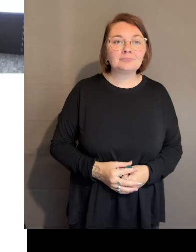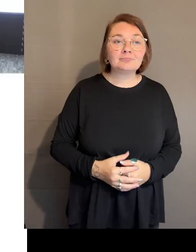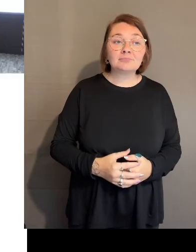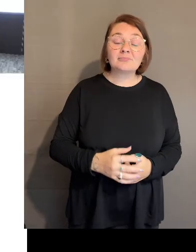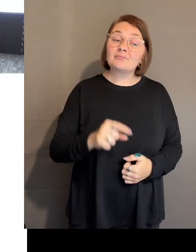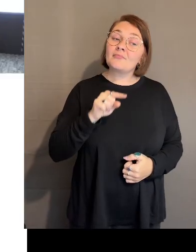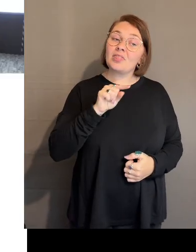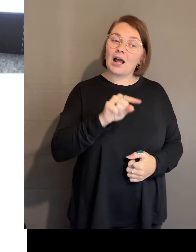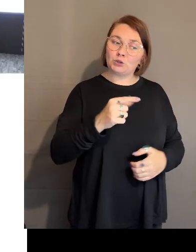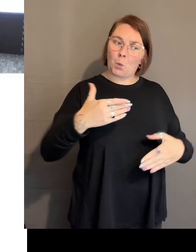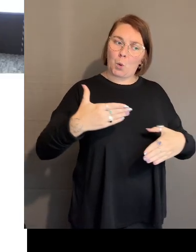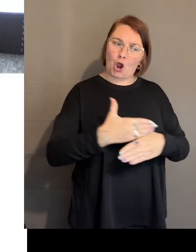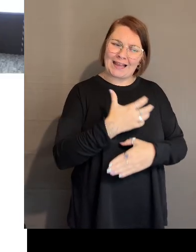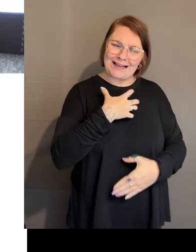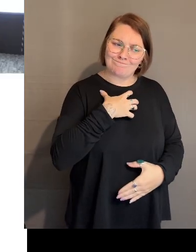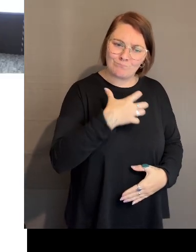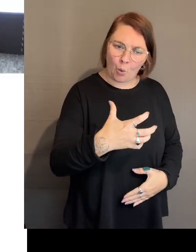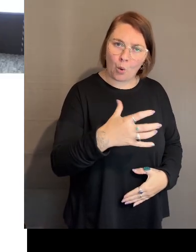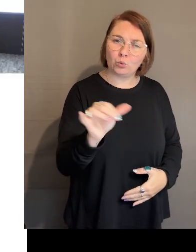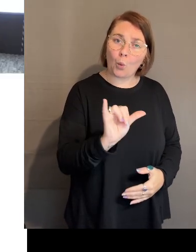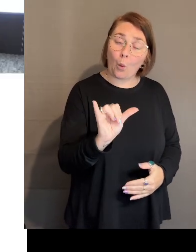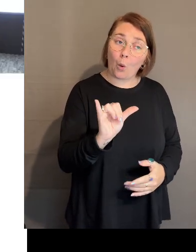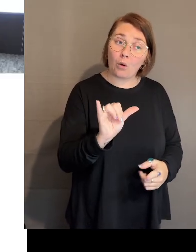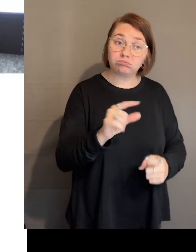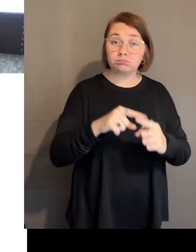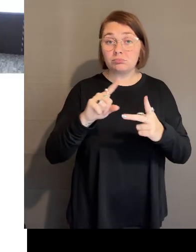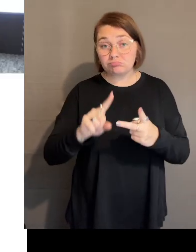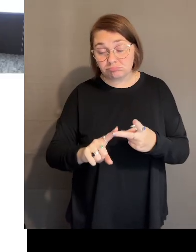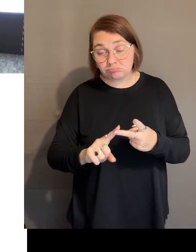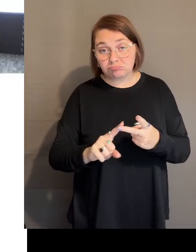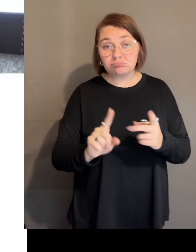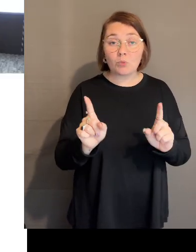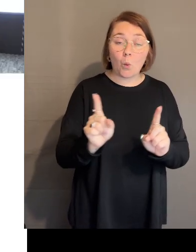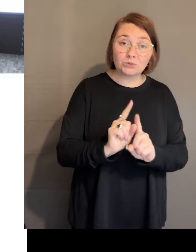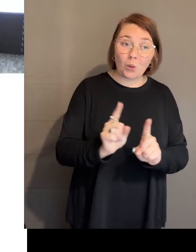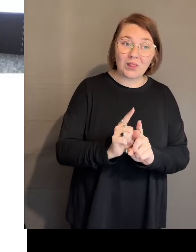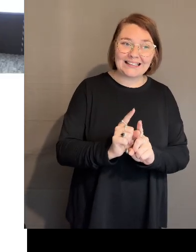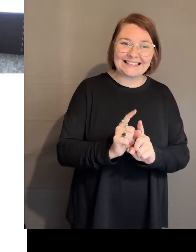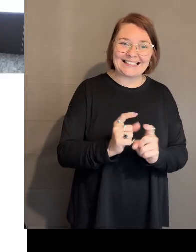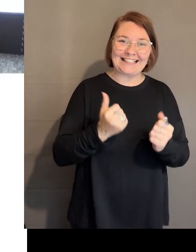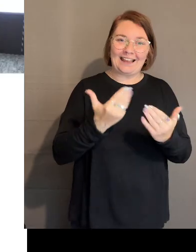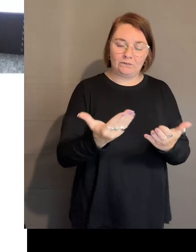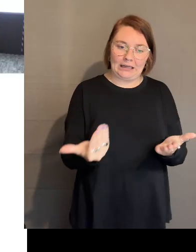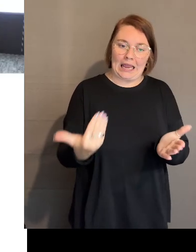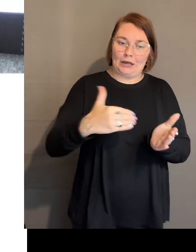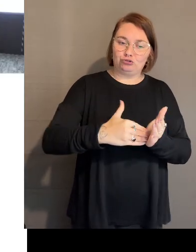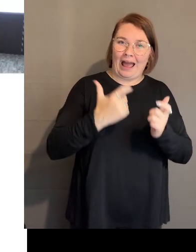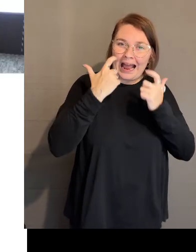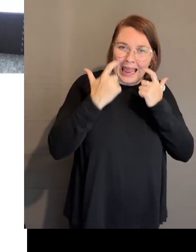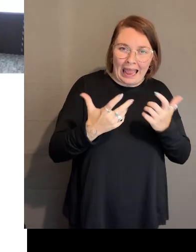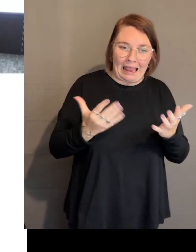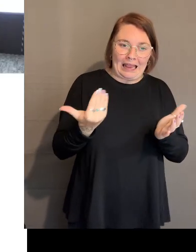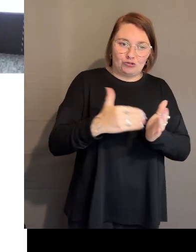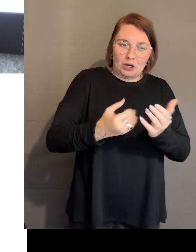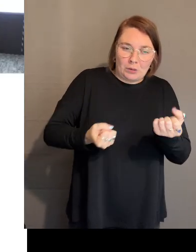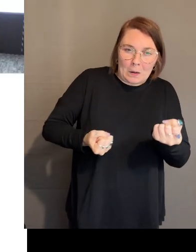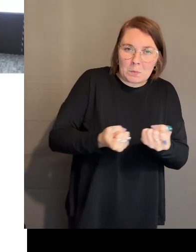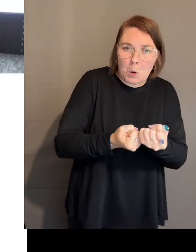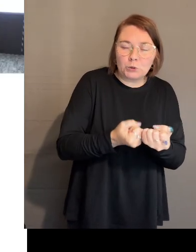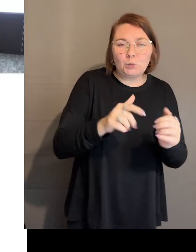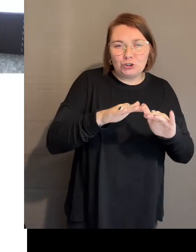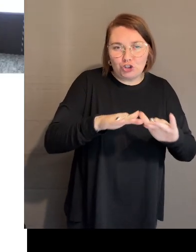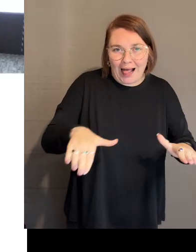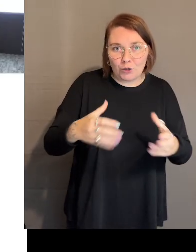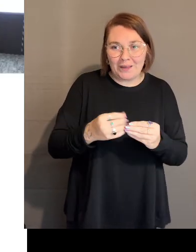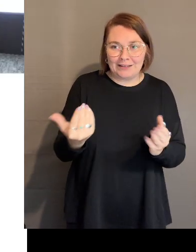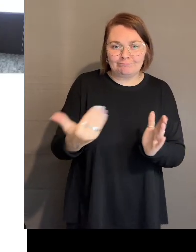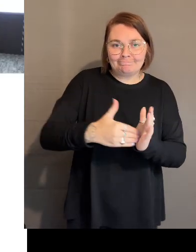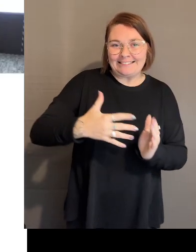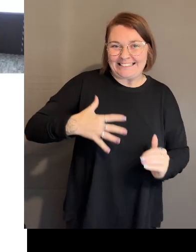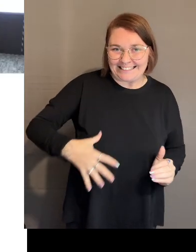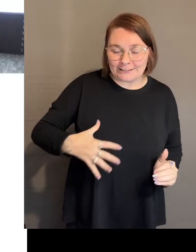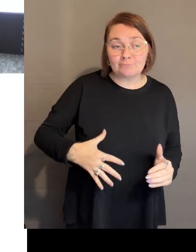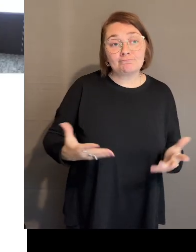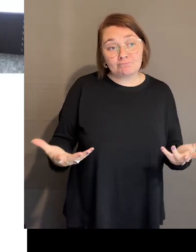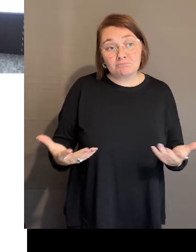That in itself, working more or and also giving that extra care and support to a child with, with needs.